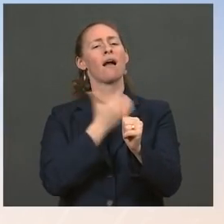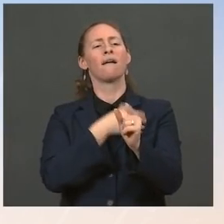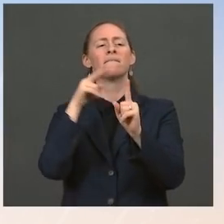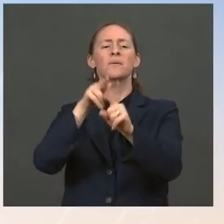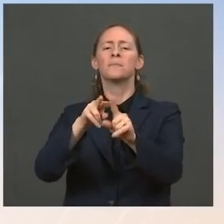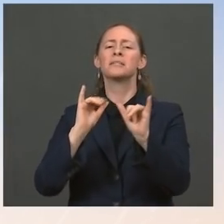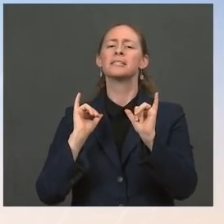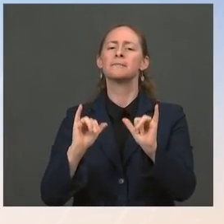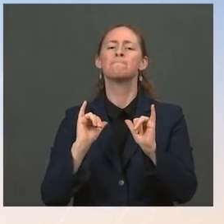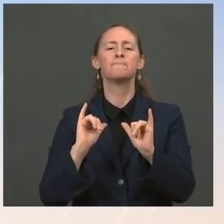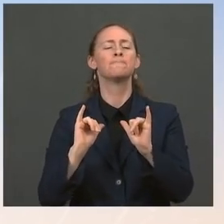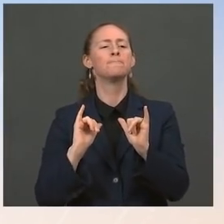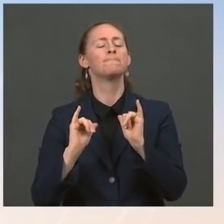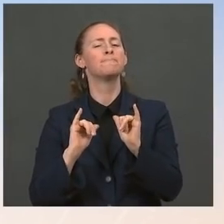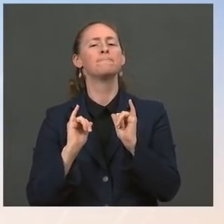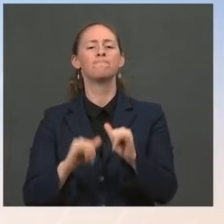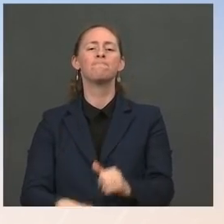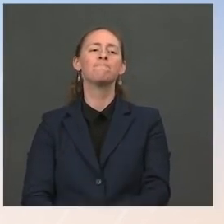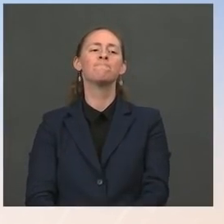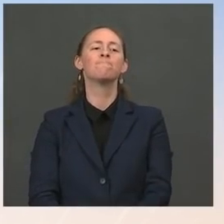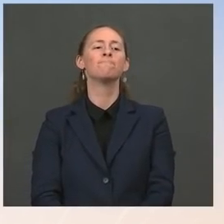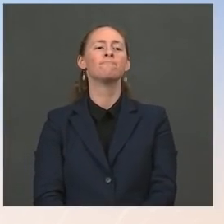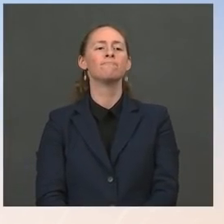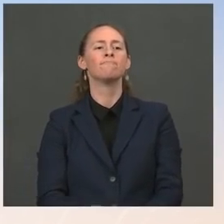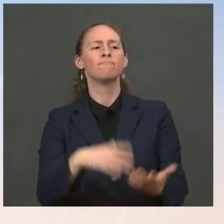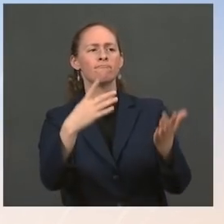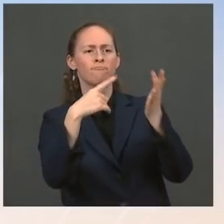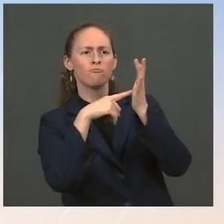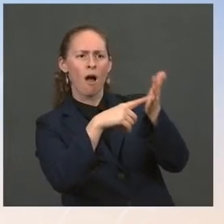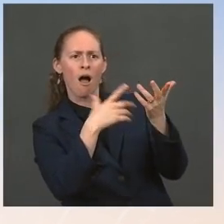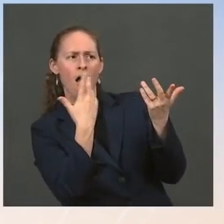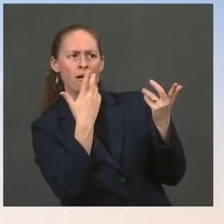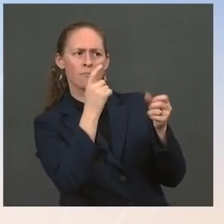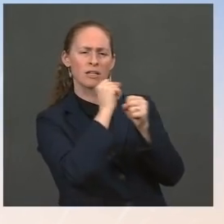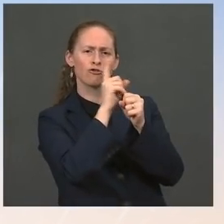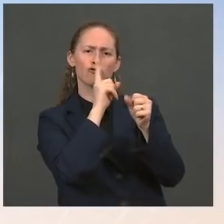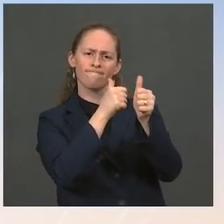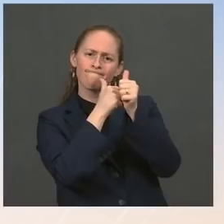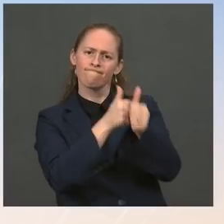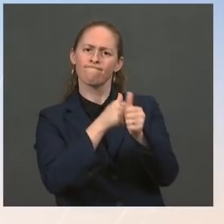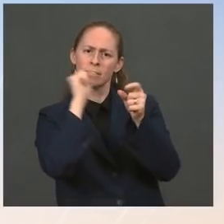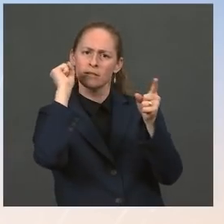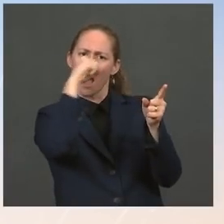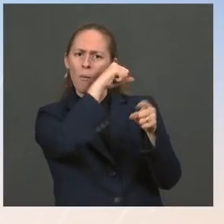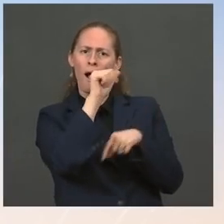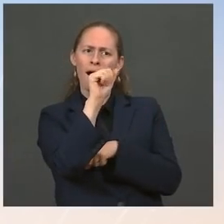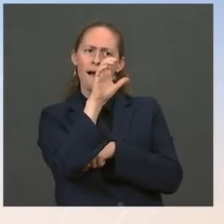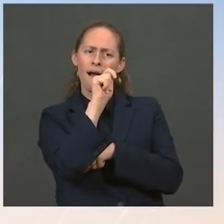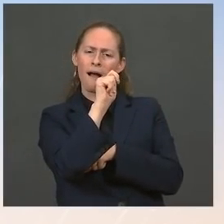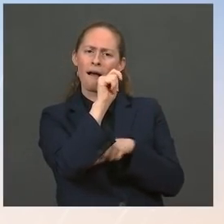you know, which is guided by the Taiwan Relations Act and our view that we need to uphold that commitment --